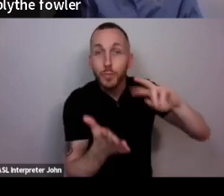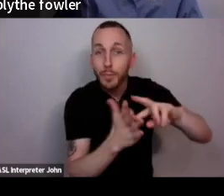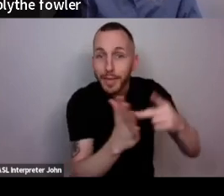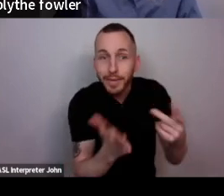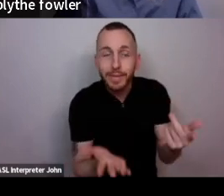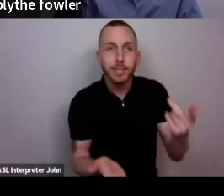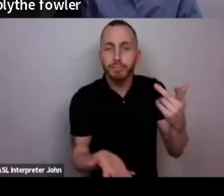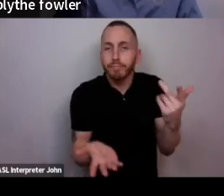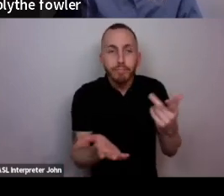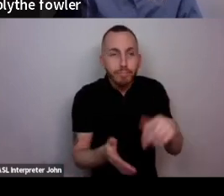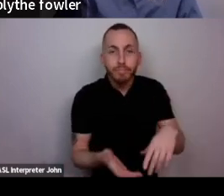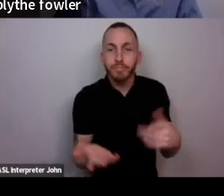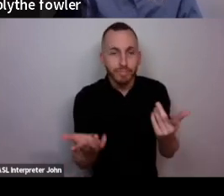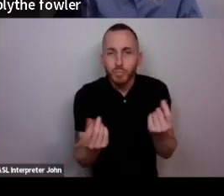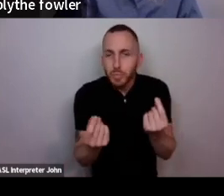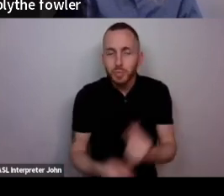one's understanding of the meaning of life,